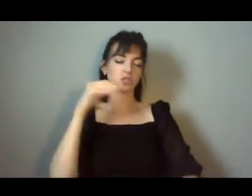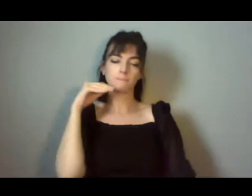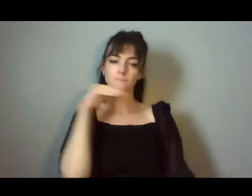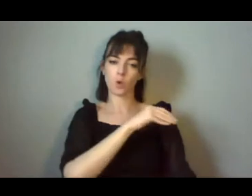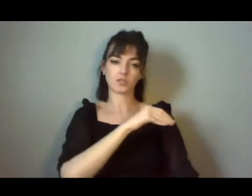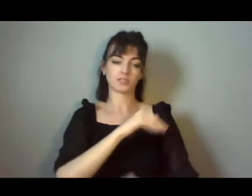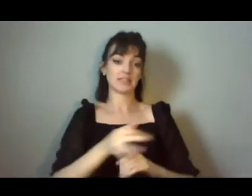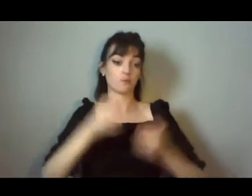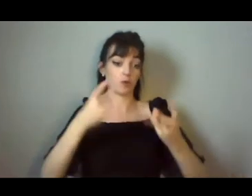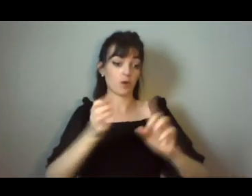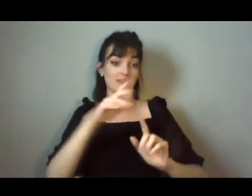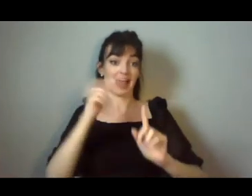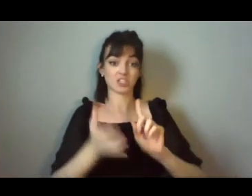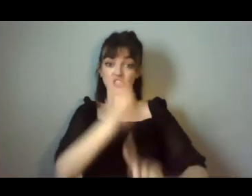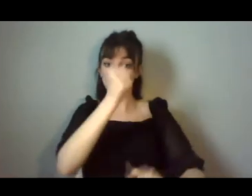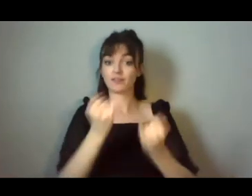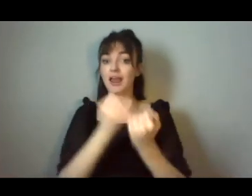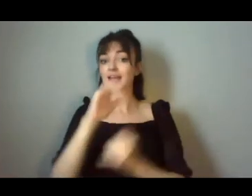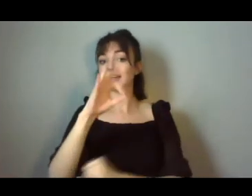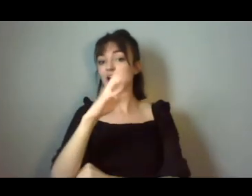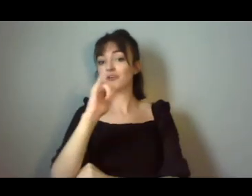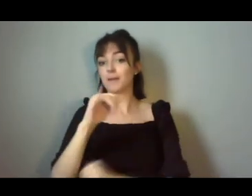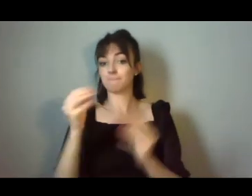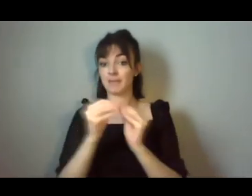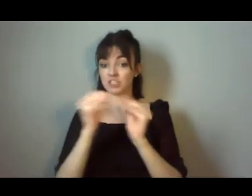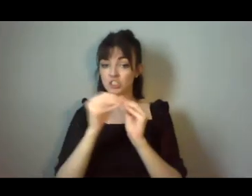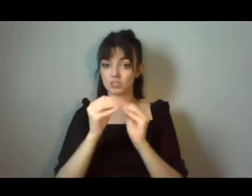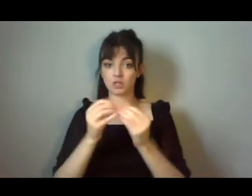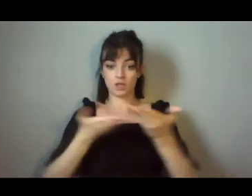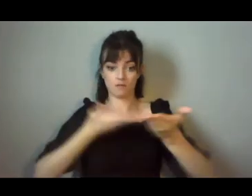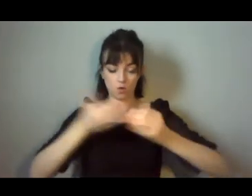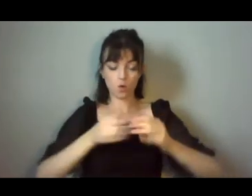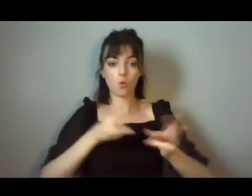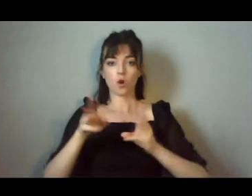the engagement of an advocate when working with legal professionals can be really important to